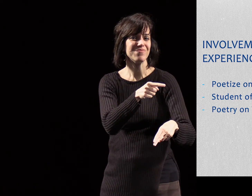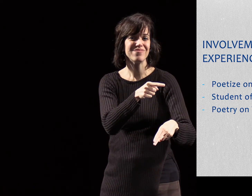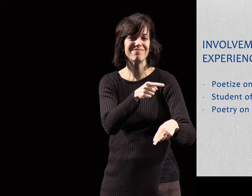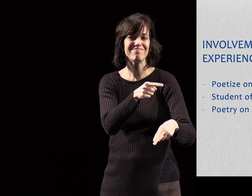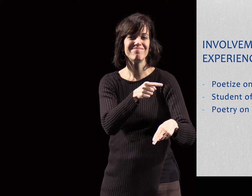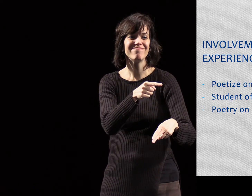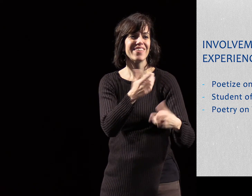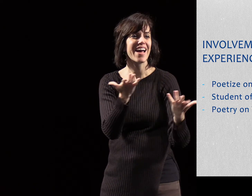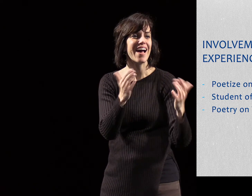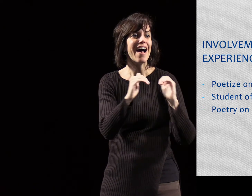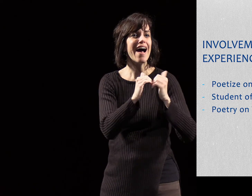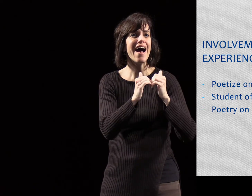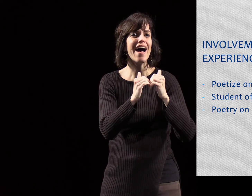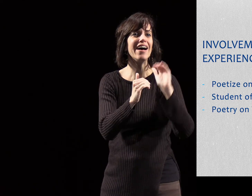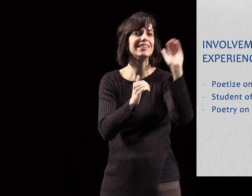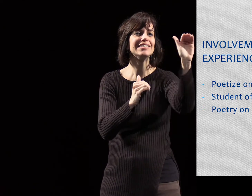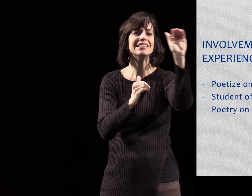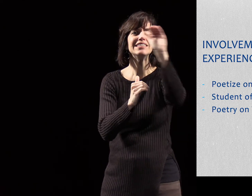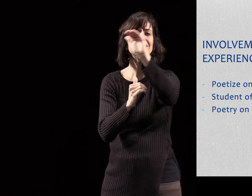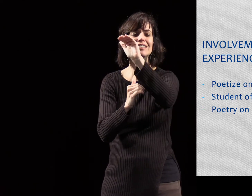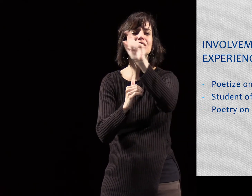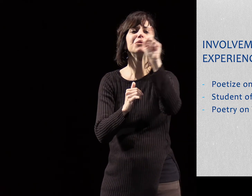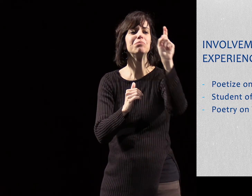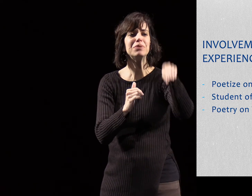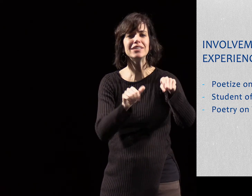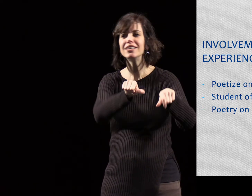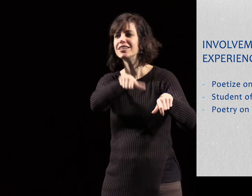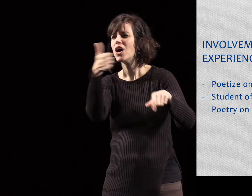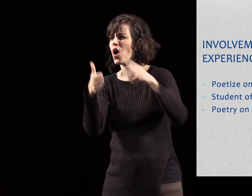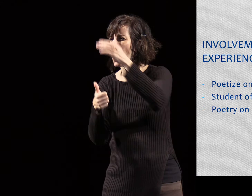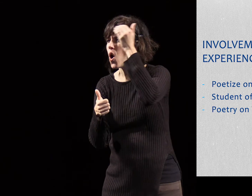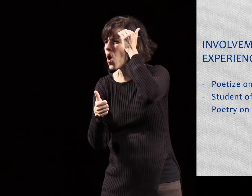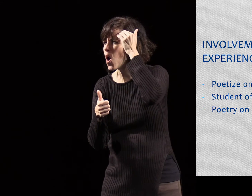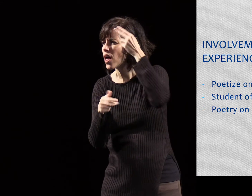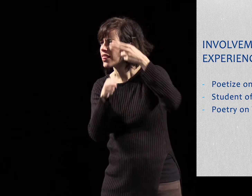They may have different names now if they're married. So I had to reach out to people,